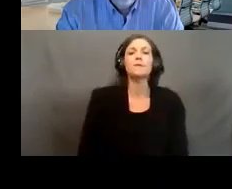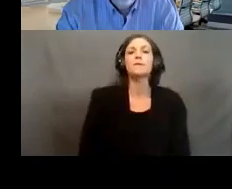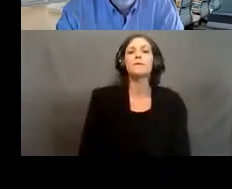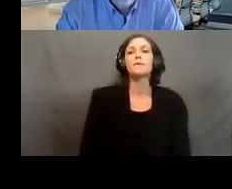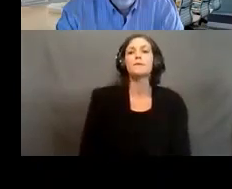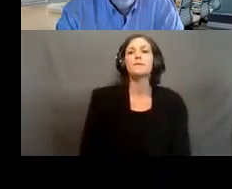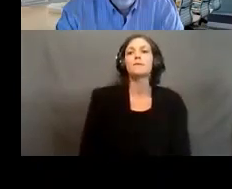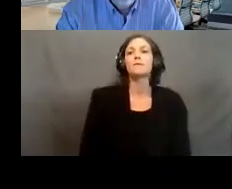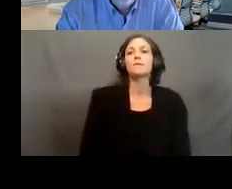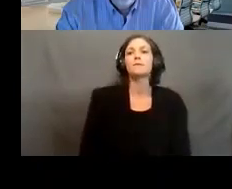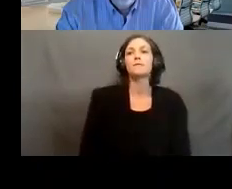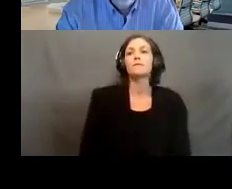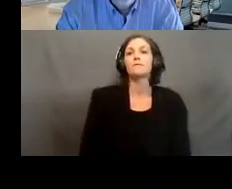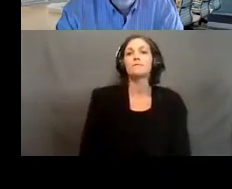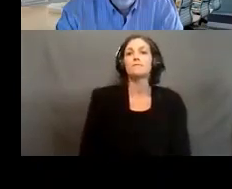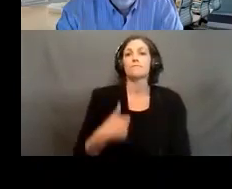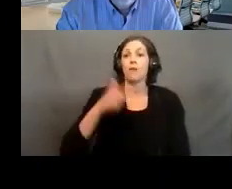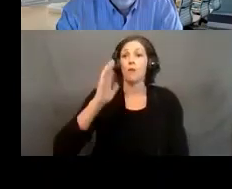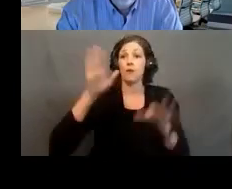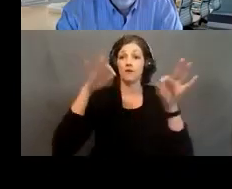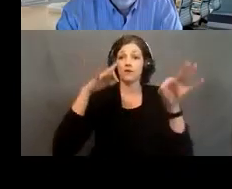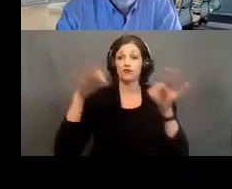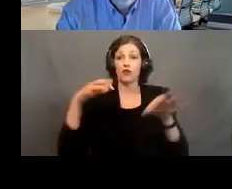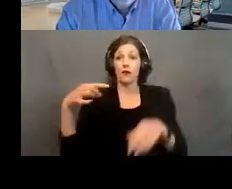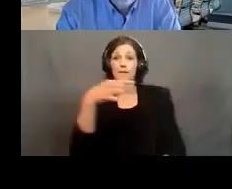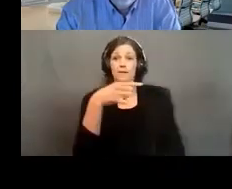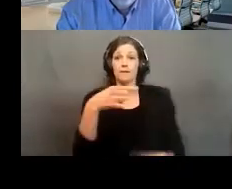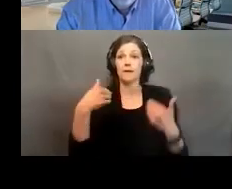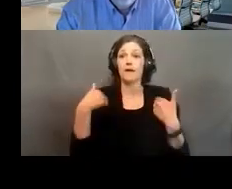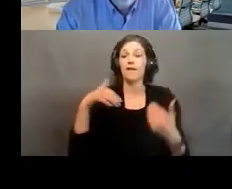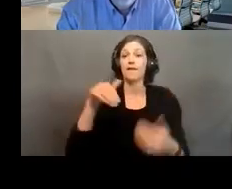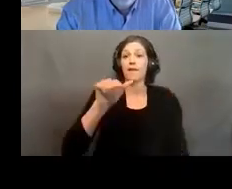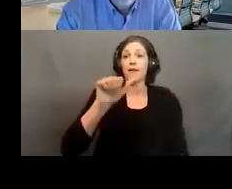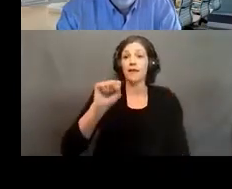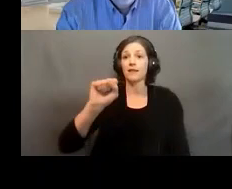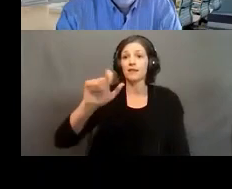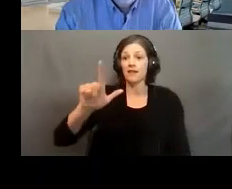I will describe that we have ASL 12:11:26 as AERA has for all of